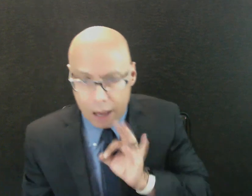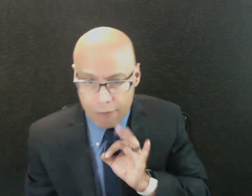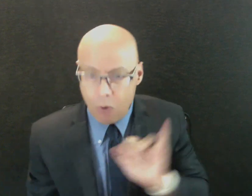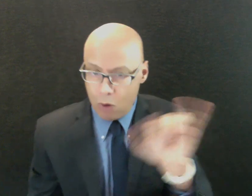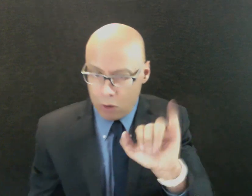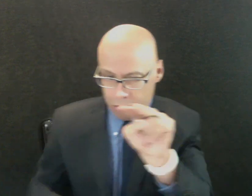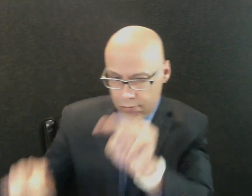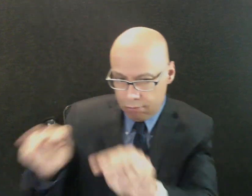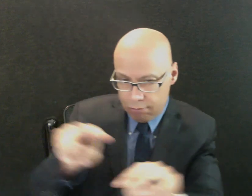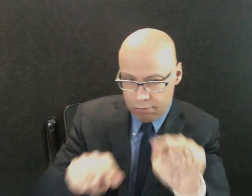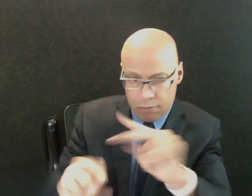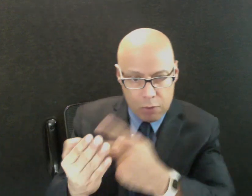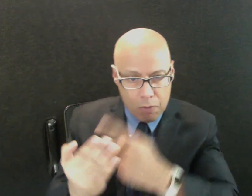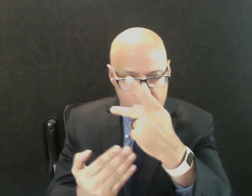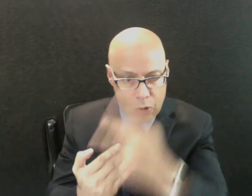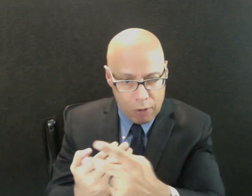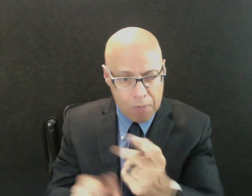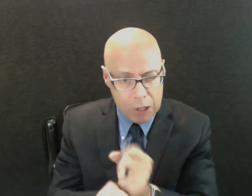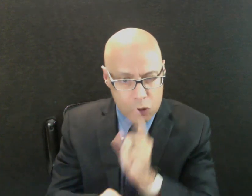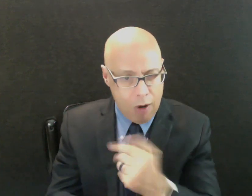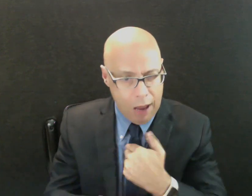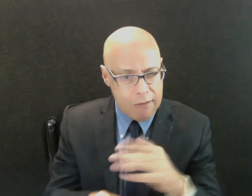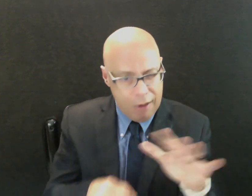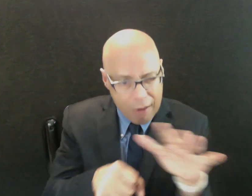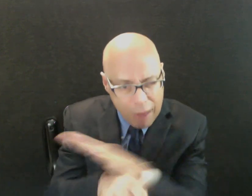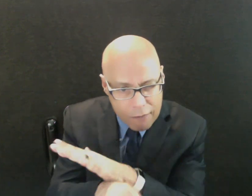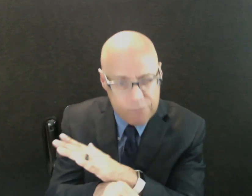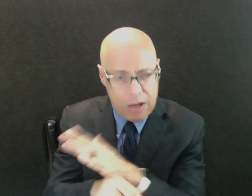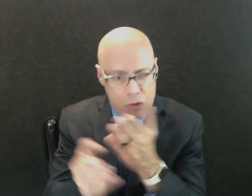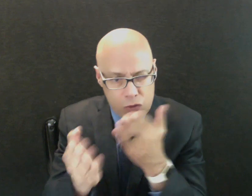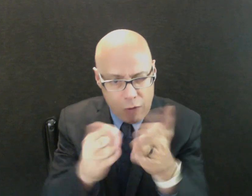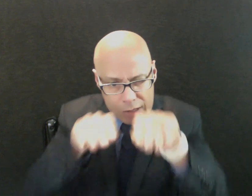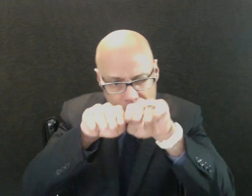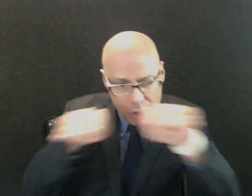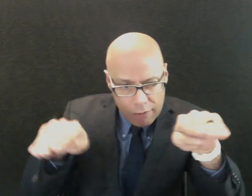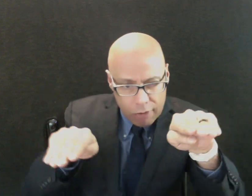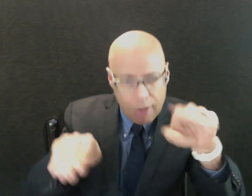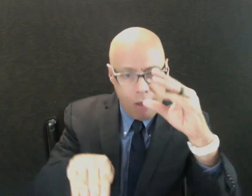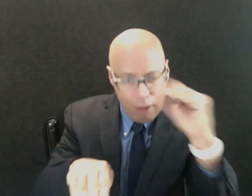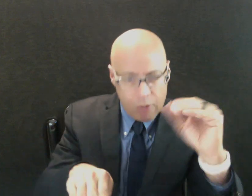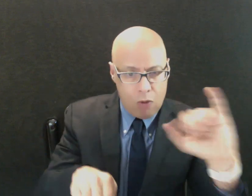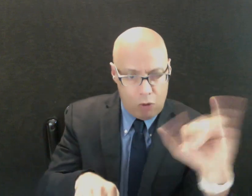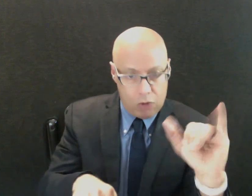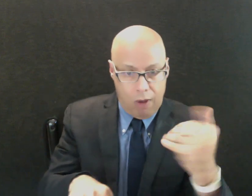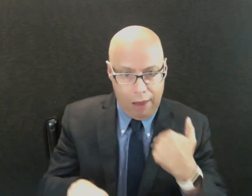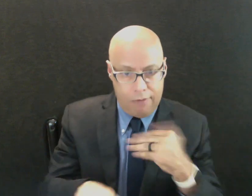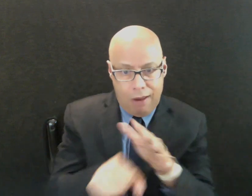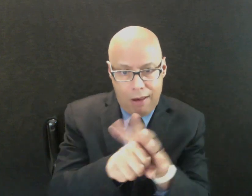programs for sufficient service level and by ensuring adequate funding.